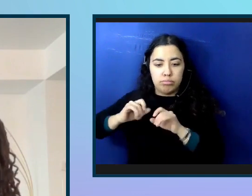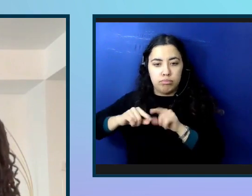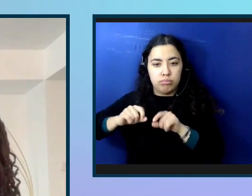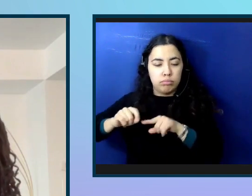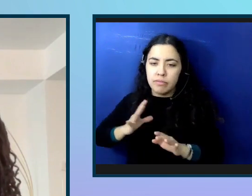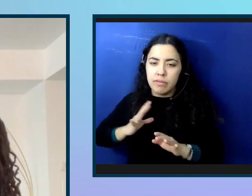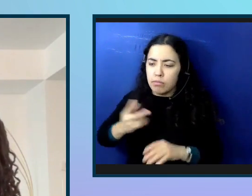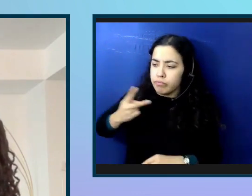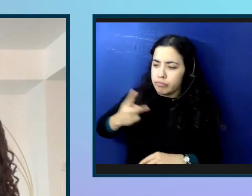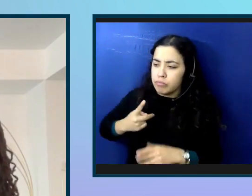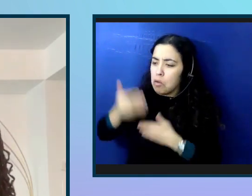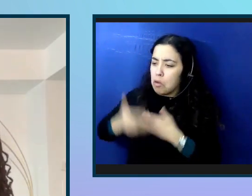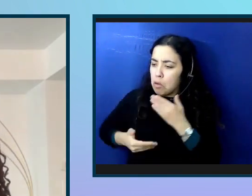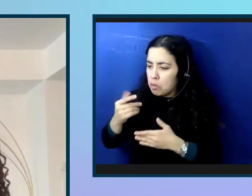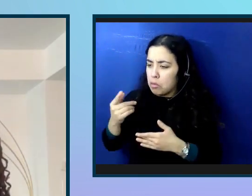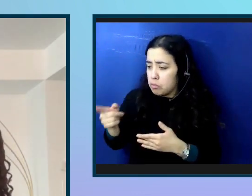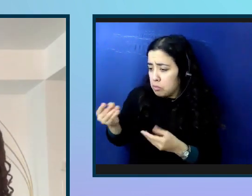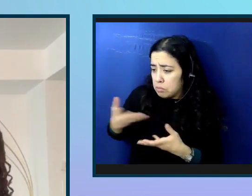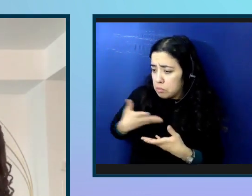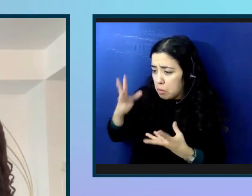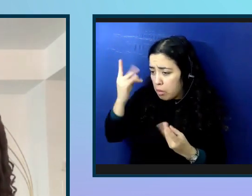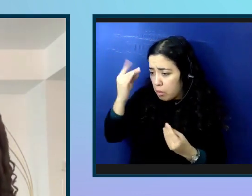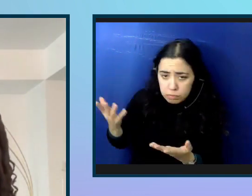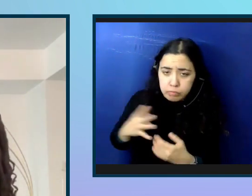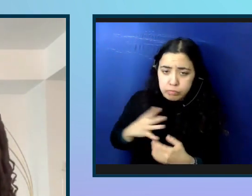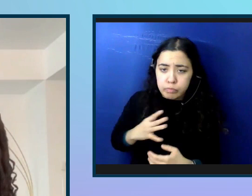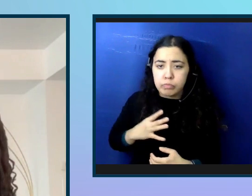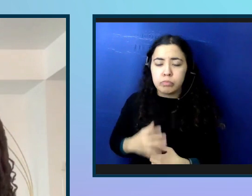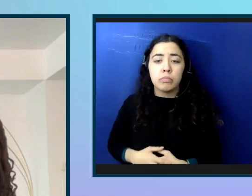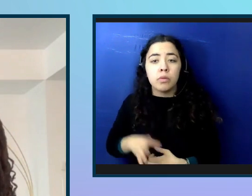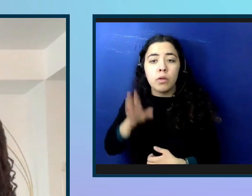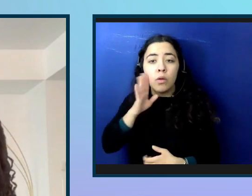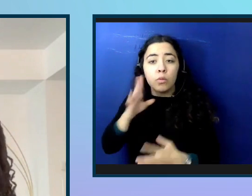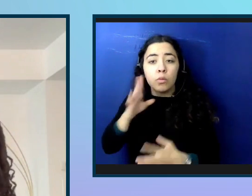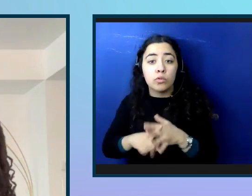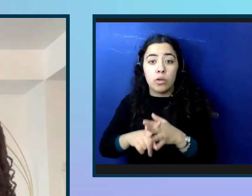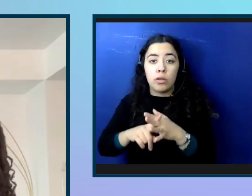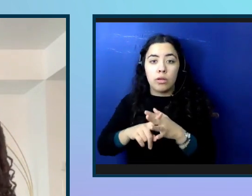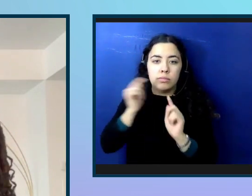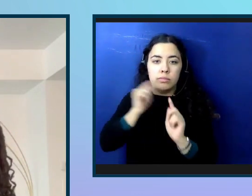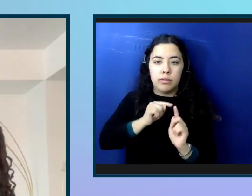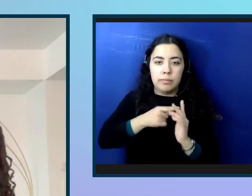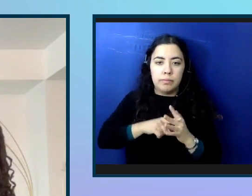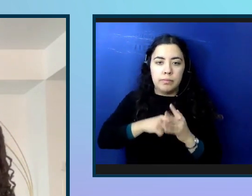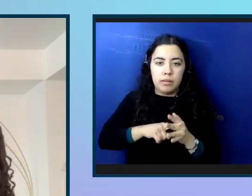and you give us your thoughts at them and you know what, we're gonna start at the beginning, 'cause I think you did a great job. You started this at the top of the page,